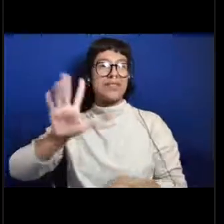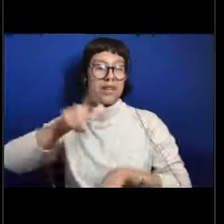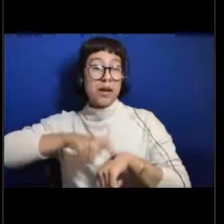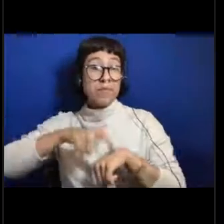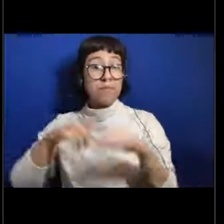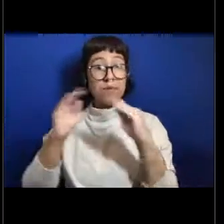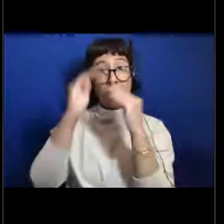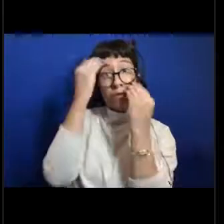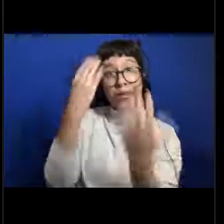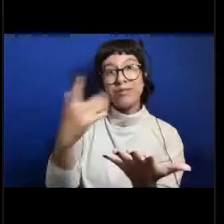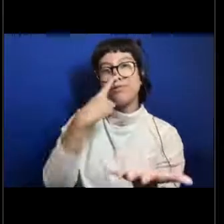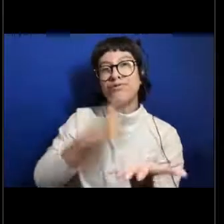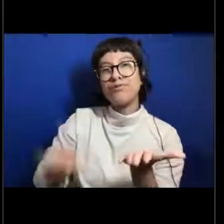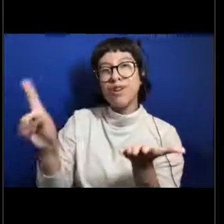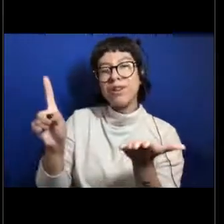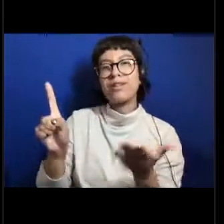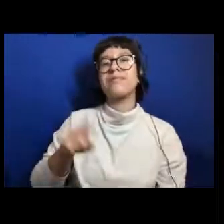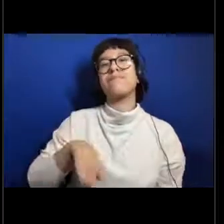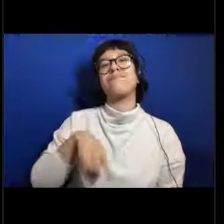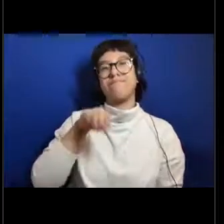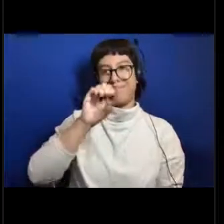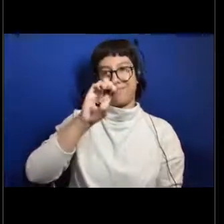you can visit the Woods Hole Sea Grant education webpage